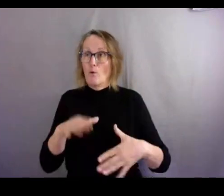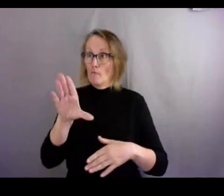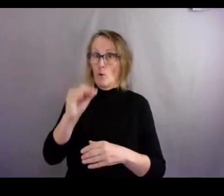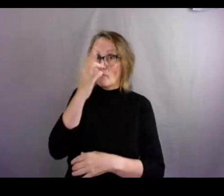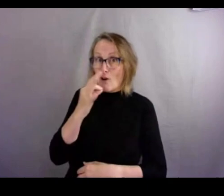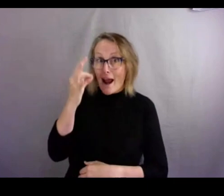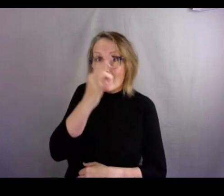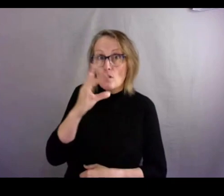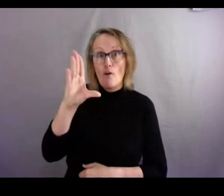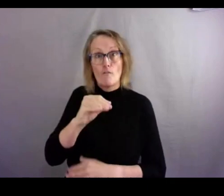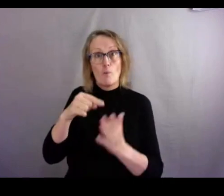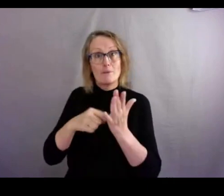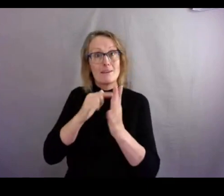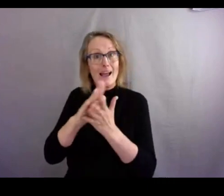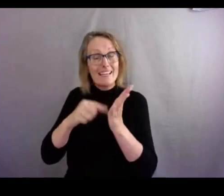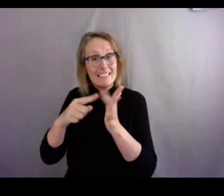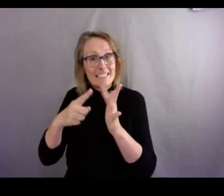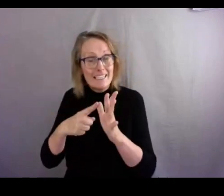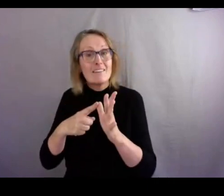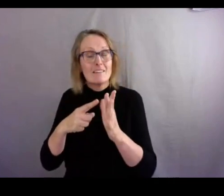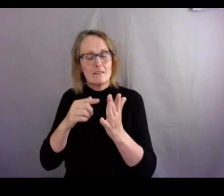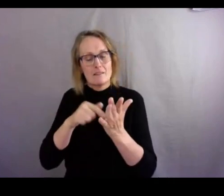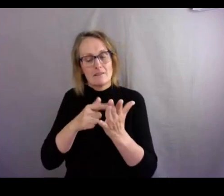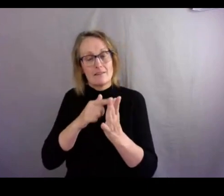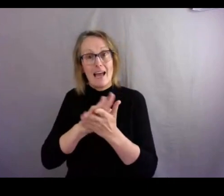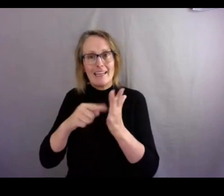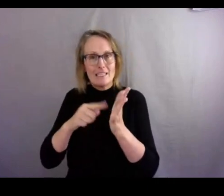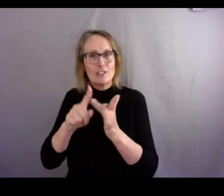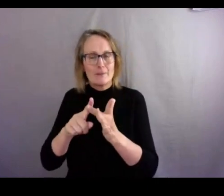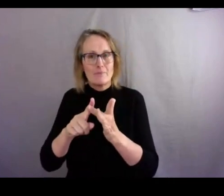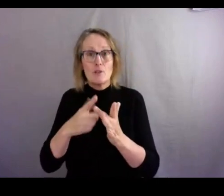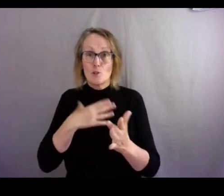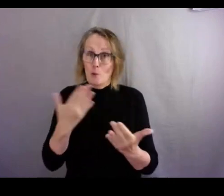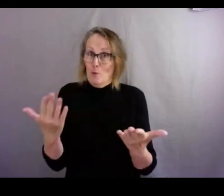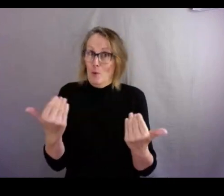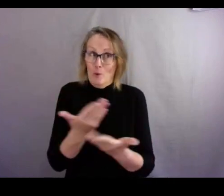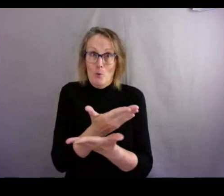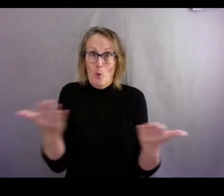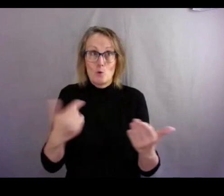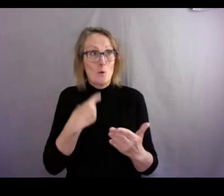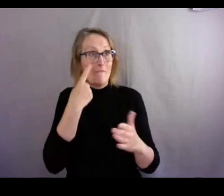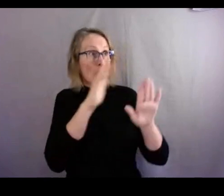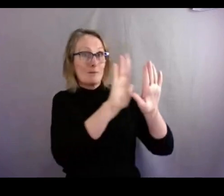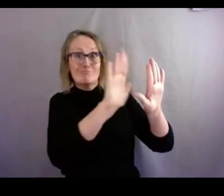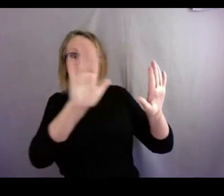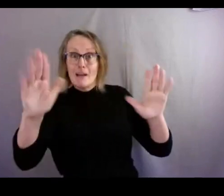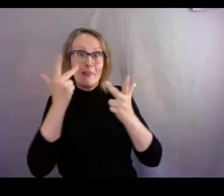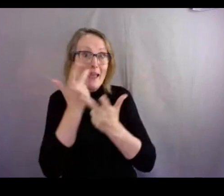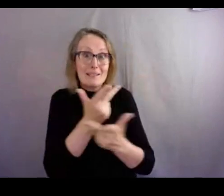We're delighted to bring everybody the exhibition here at the National Gallery of Australia in Canberra. And I hope very much that you enjoy today's symposium